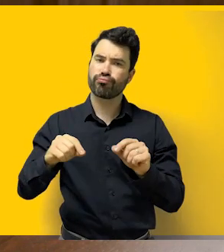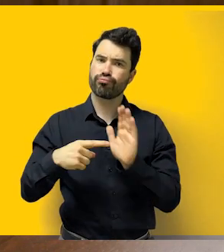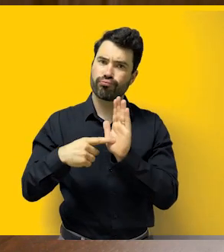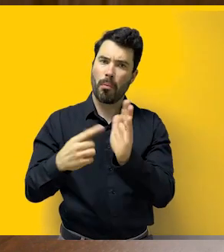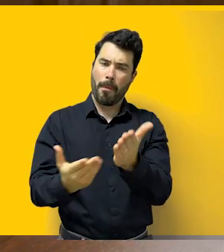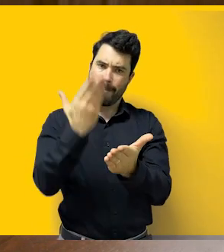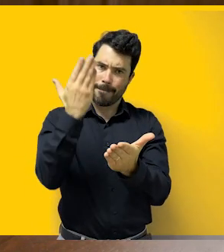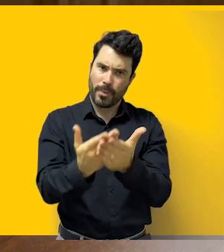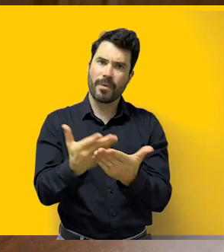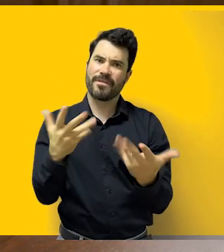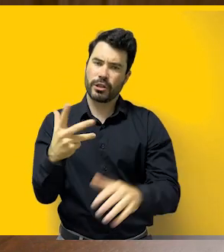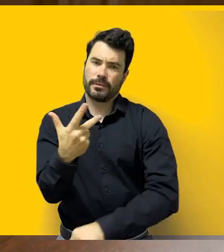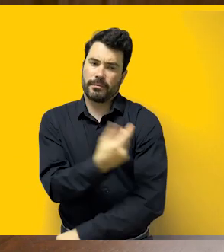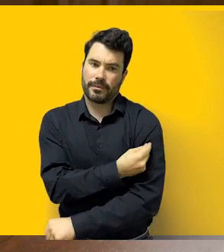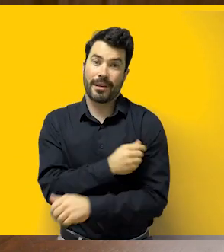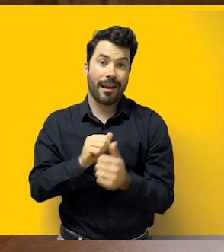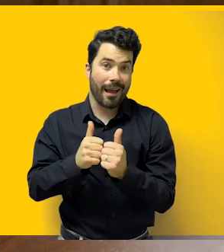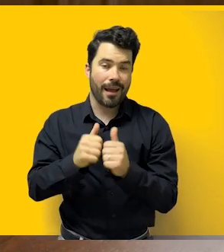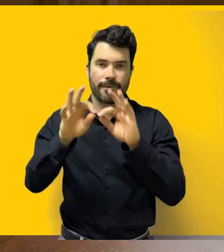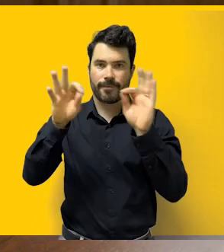through the form available through ResponsiBLUE.